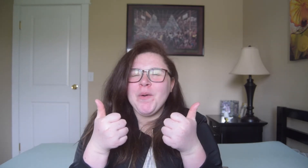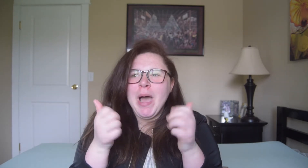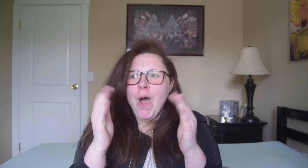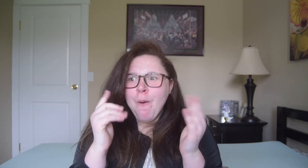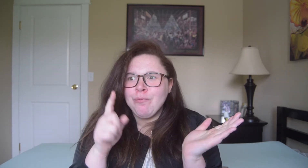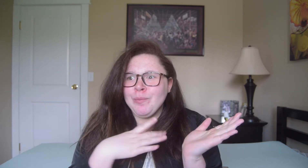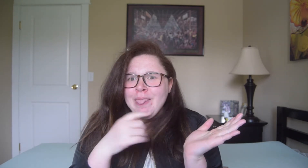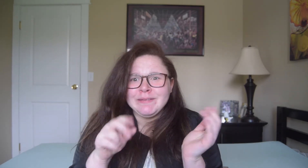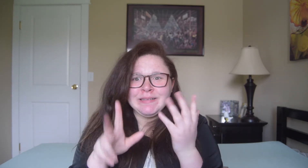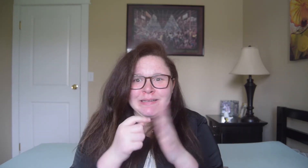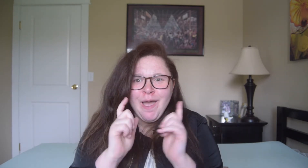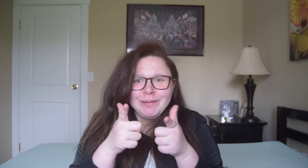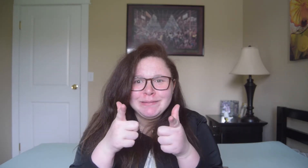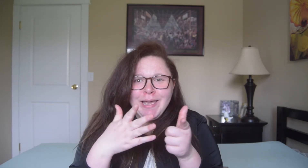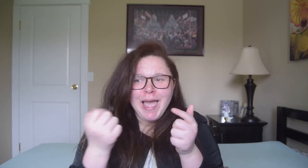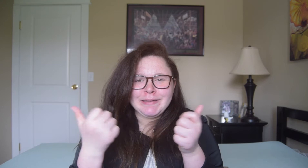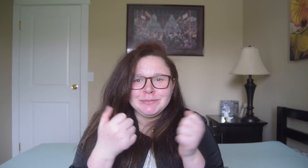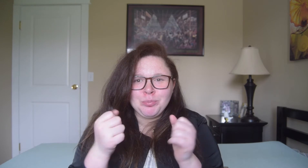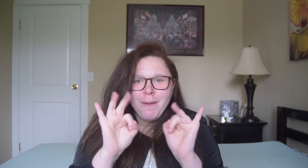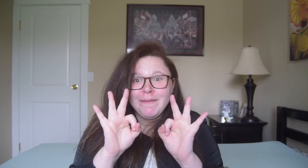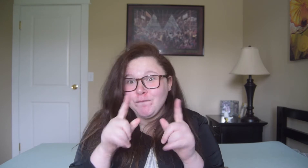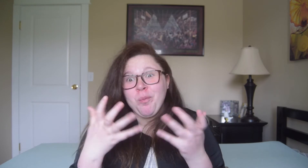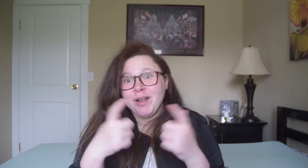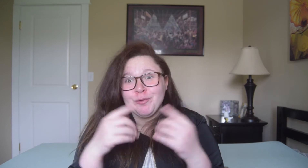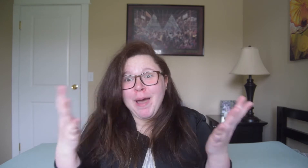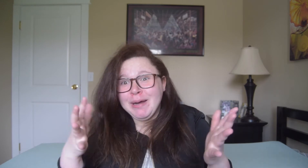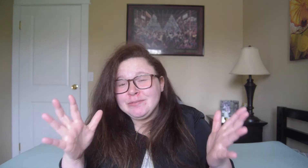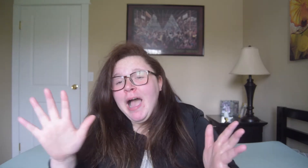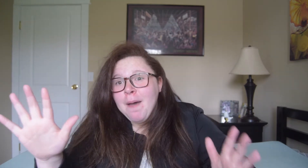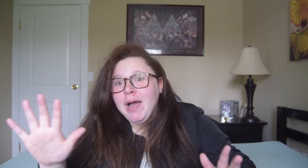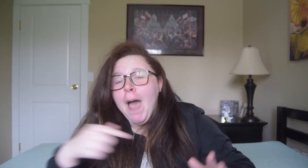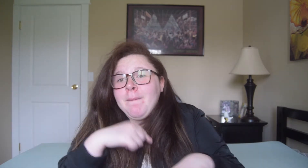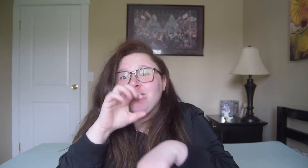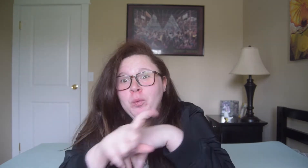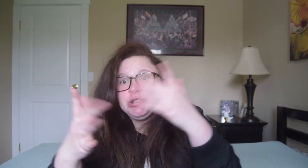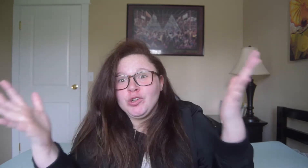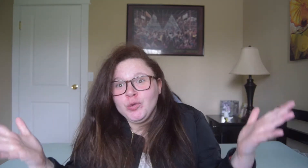So I hope you guys like this video and subscribe only if you want to. I mean I'm not forcing you to